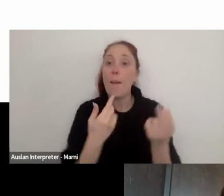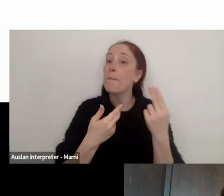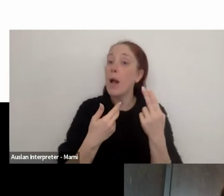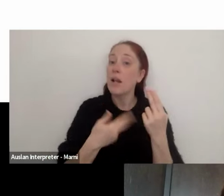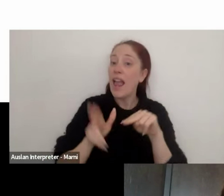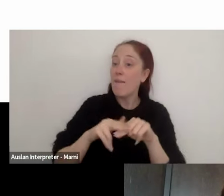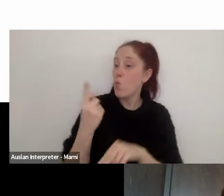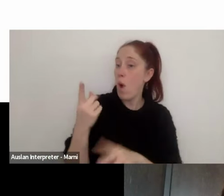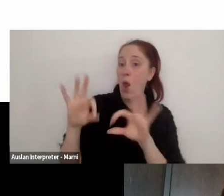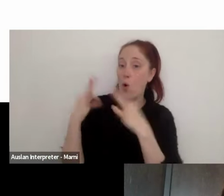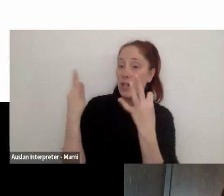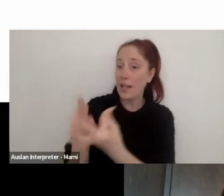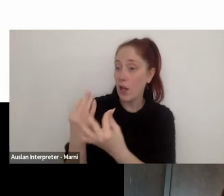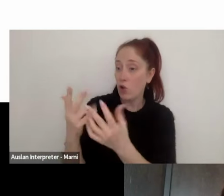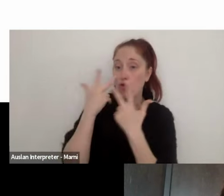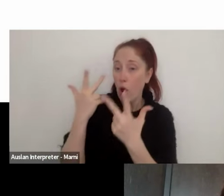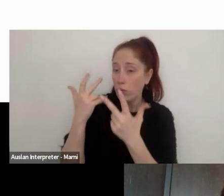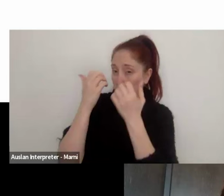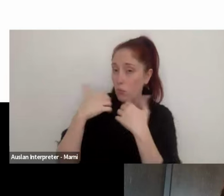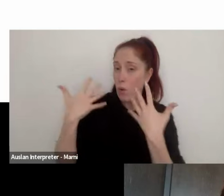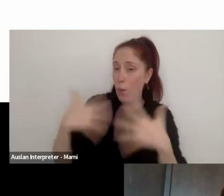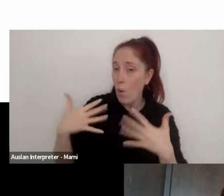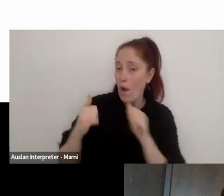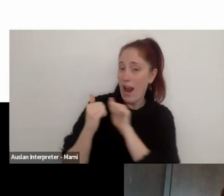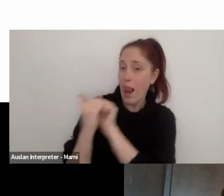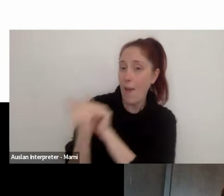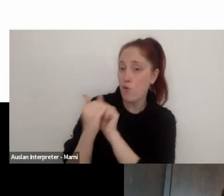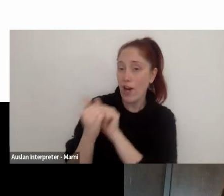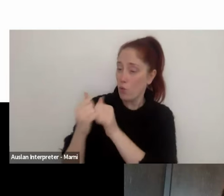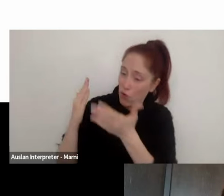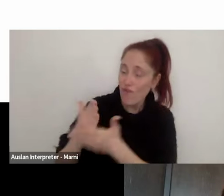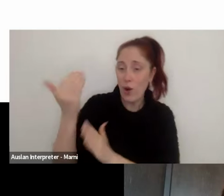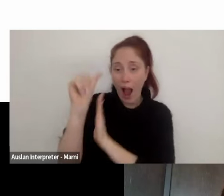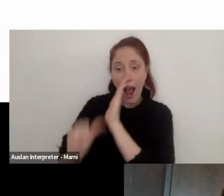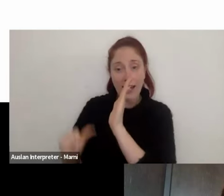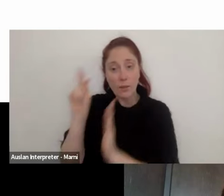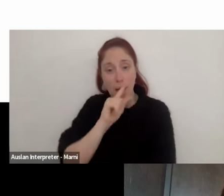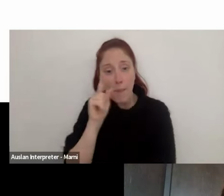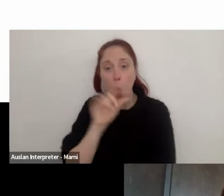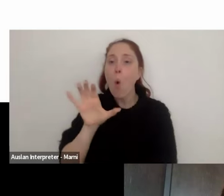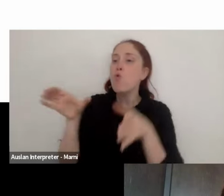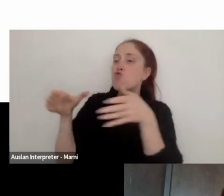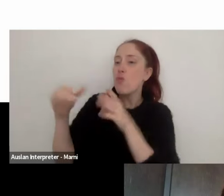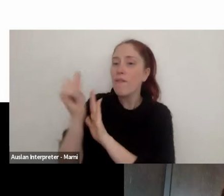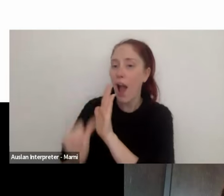demonstrate a real collaboration with individual artists, other organisations or with groups.